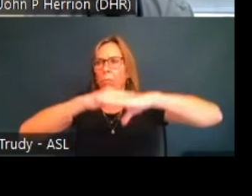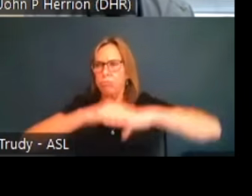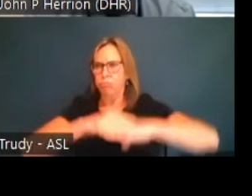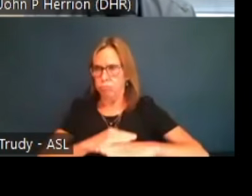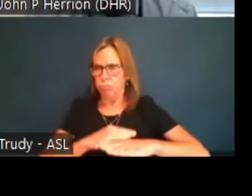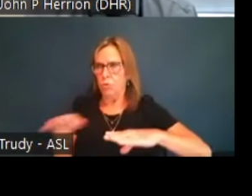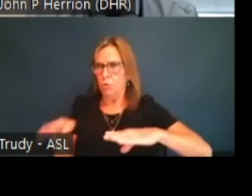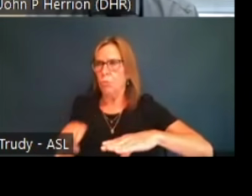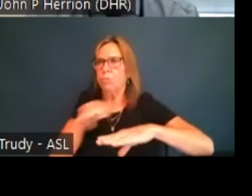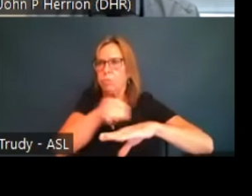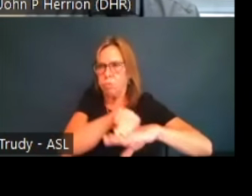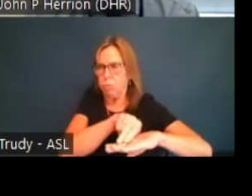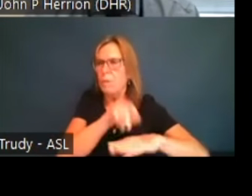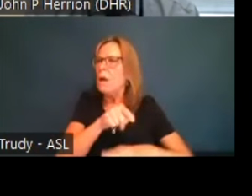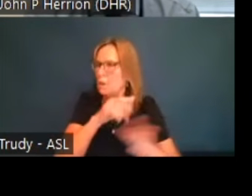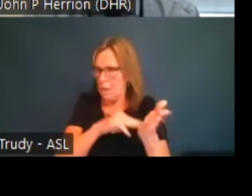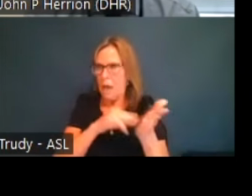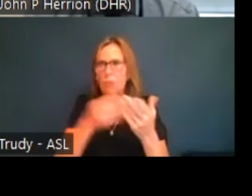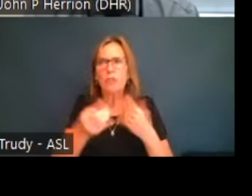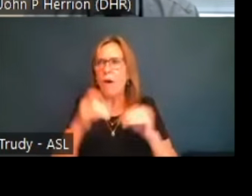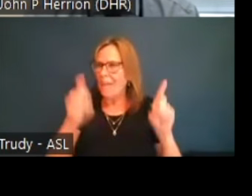, that would be covered as well,